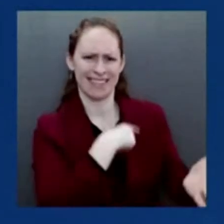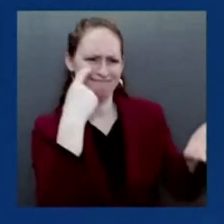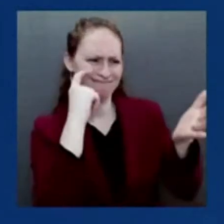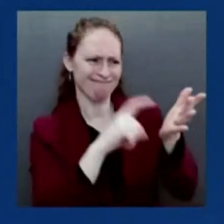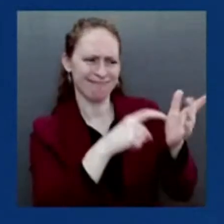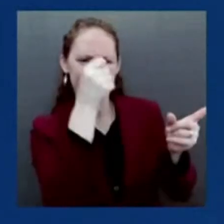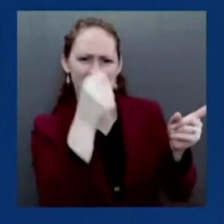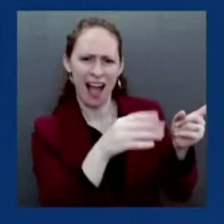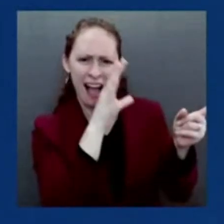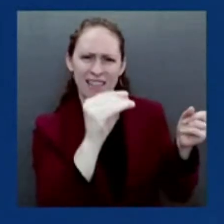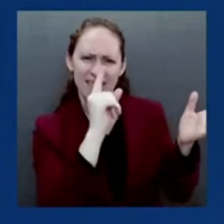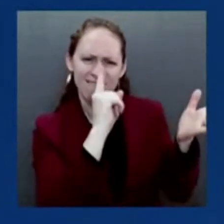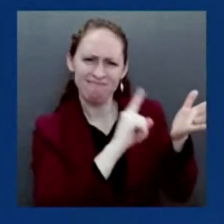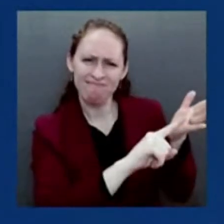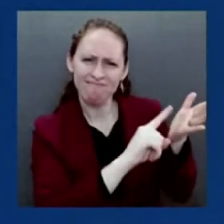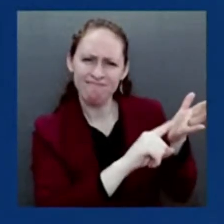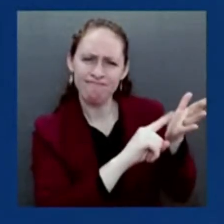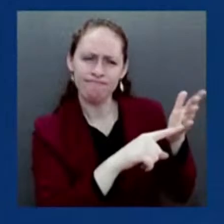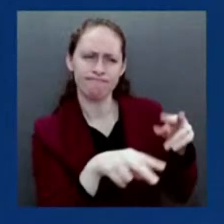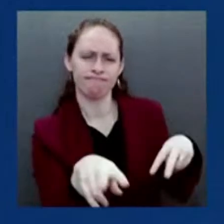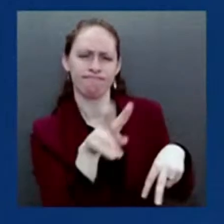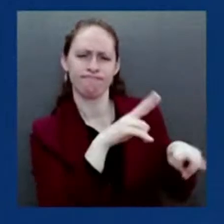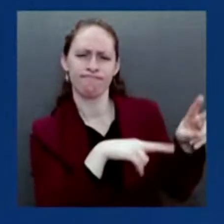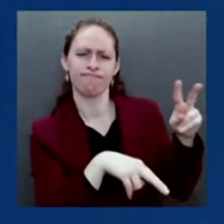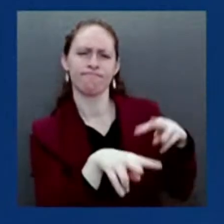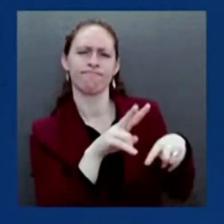COIN TO THAT. WE KNOW FROM THE SOUTH AFRICAN DATA THAT IF YOU HAVE BEEN